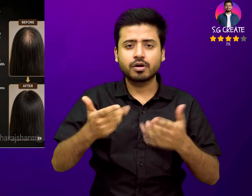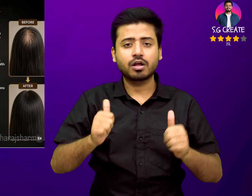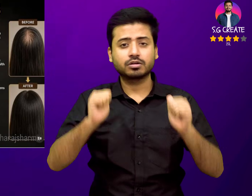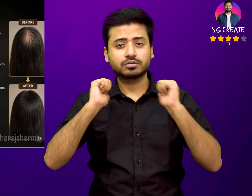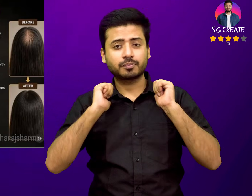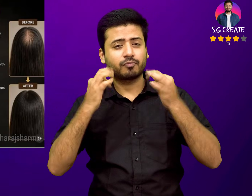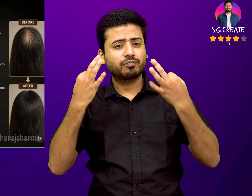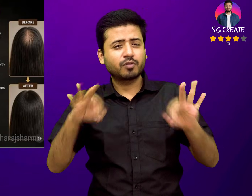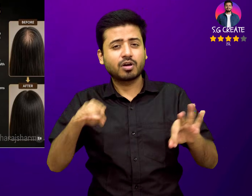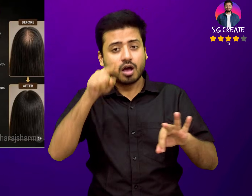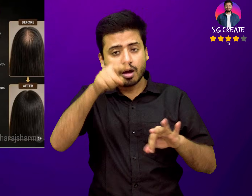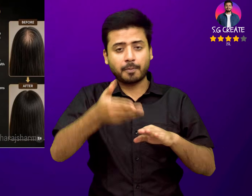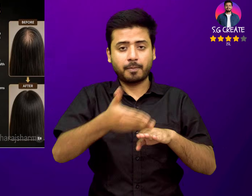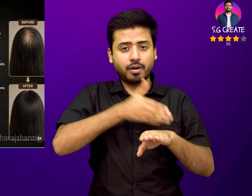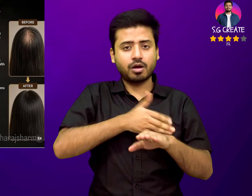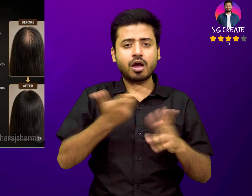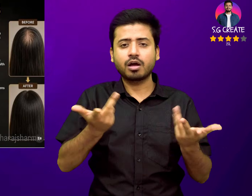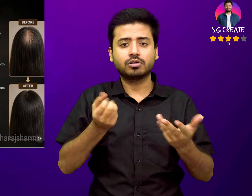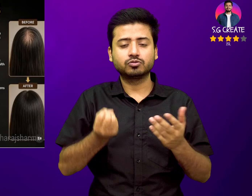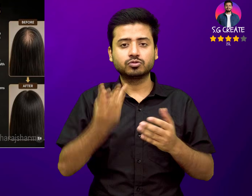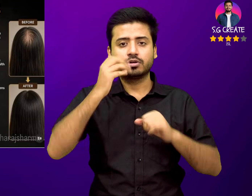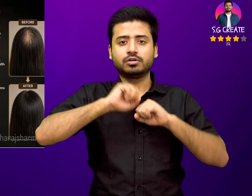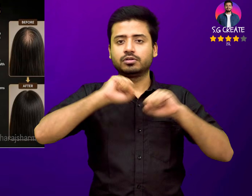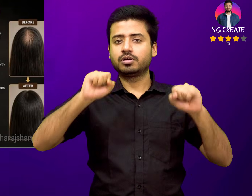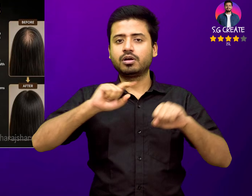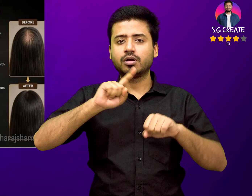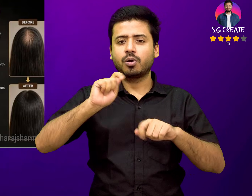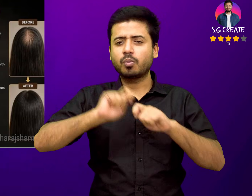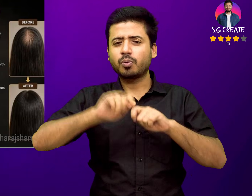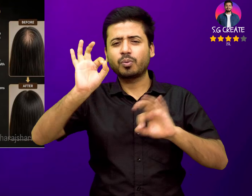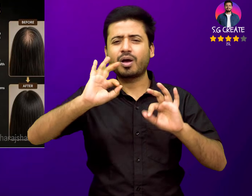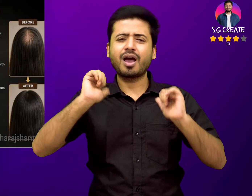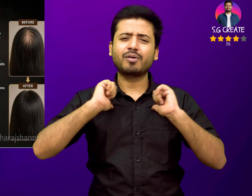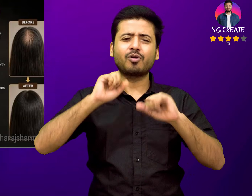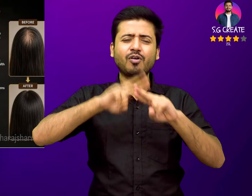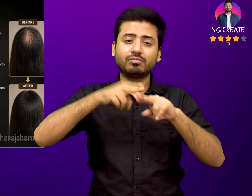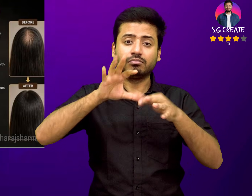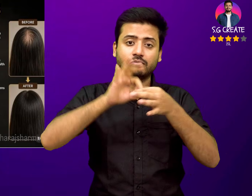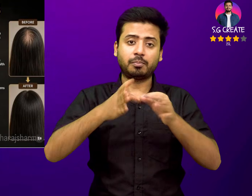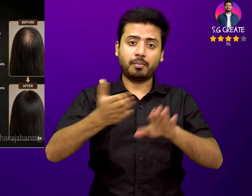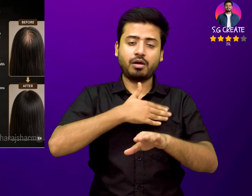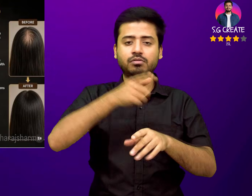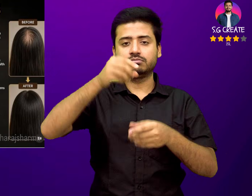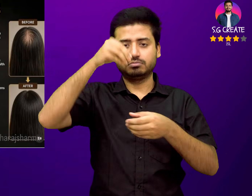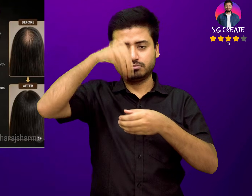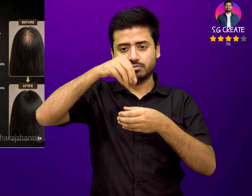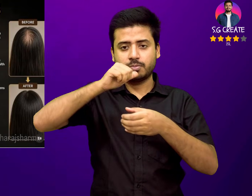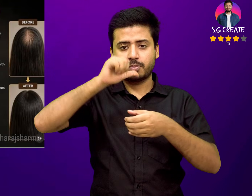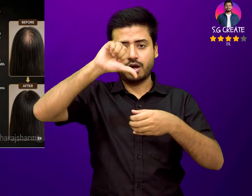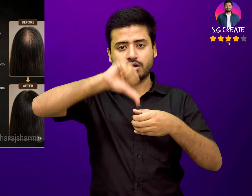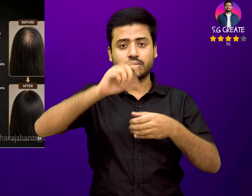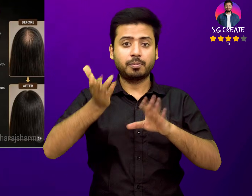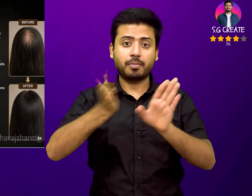carbohydrate called inositol. Inositol. Research suggests that inositol can penetrate damaged hair